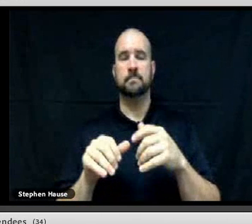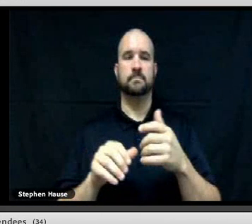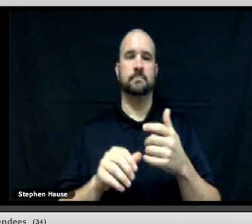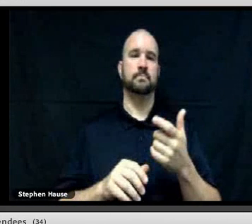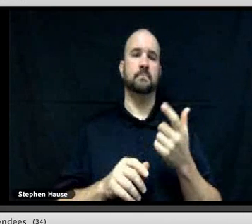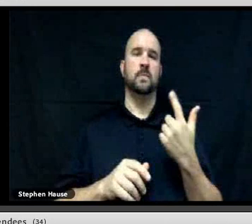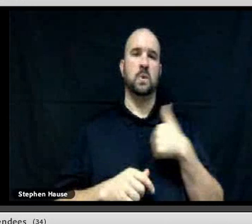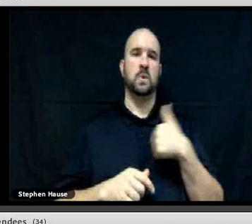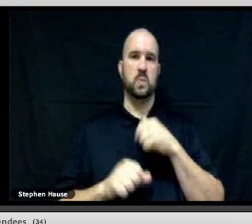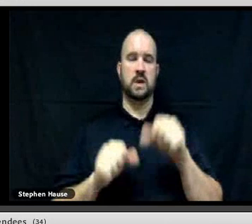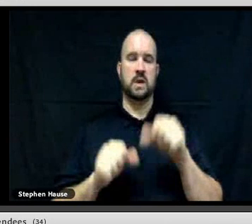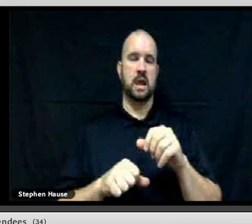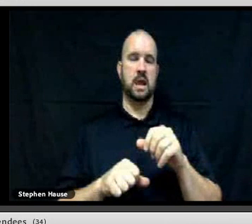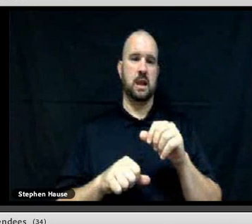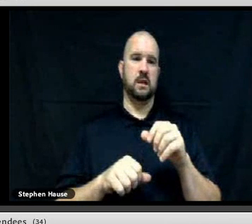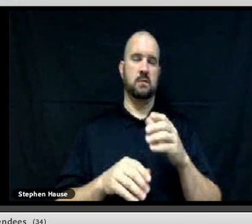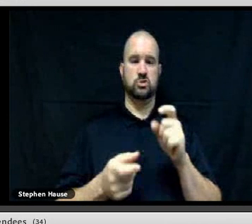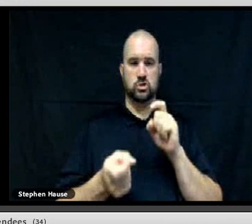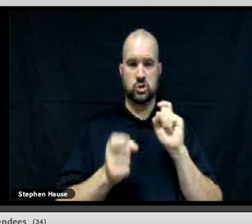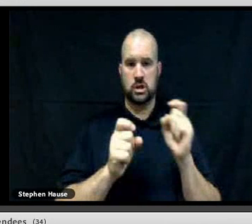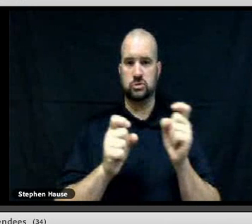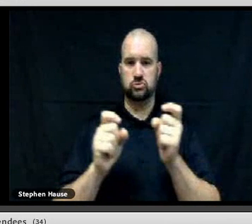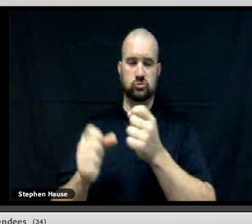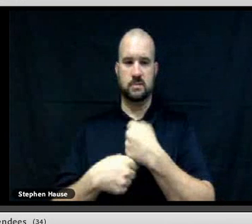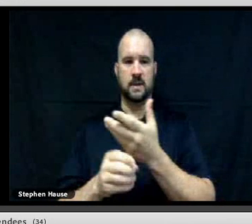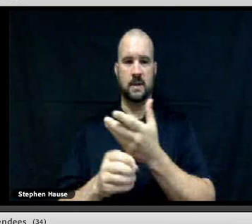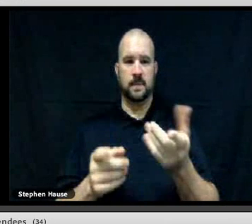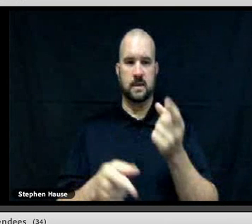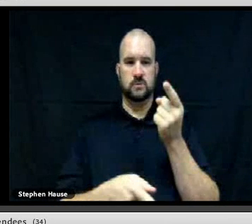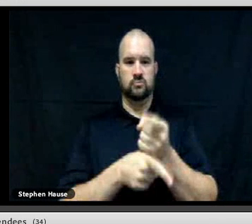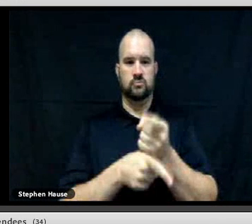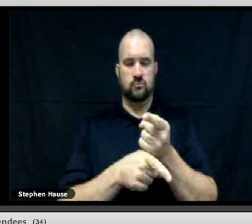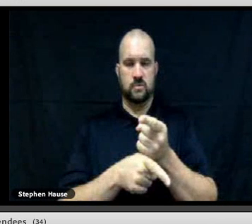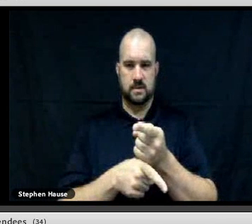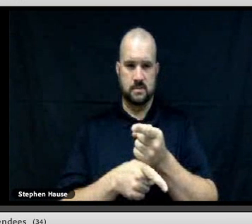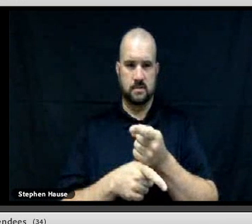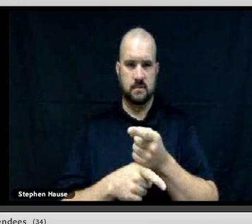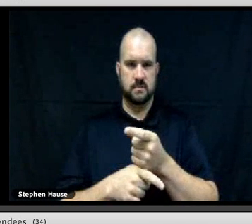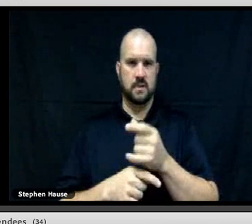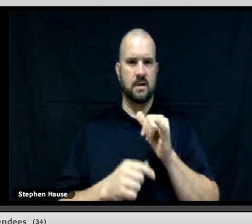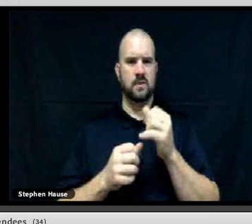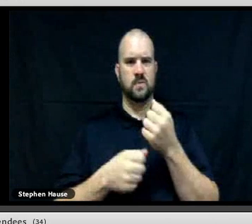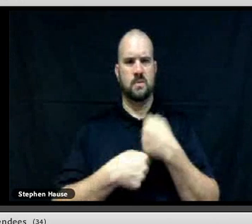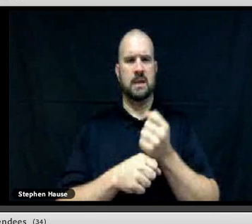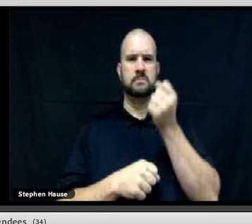and, uh, it will make more sense to users when you're using consistent vocabularies